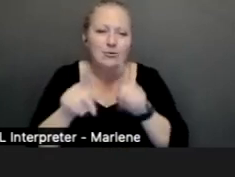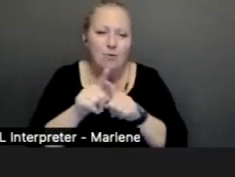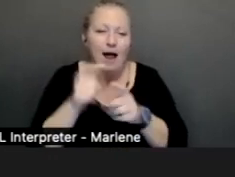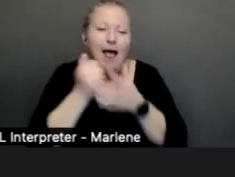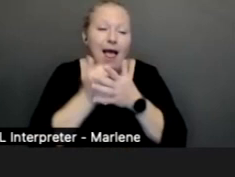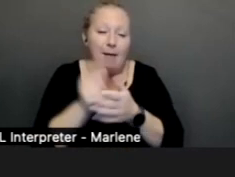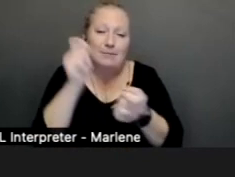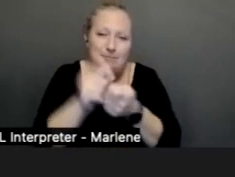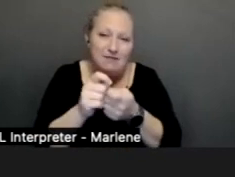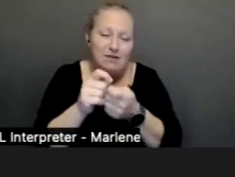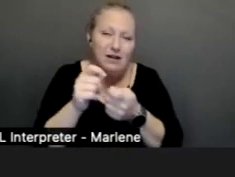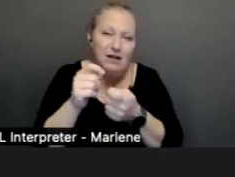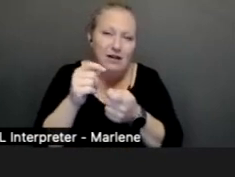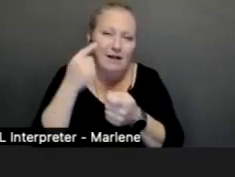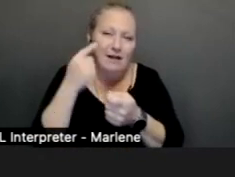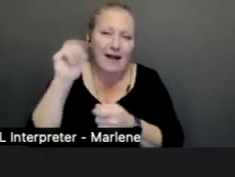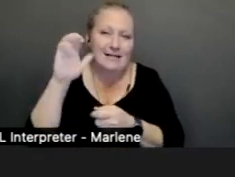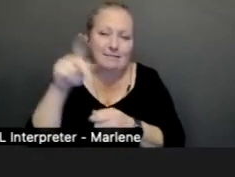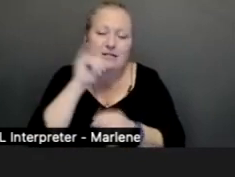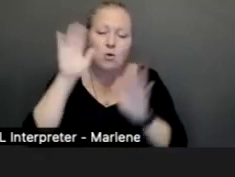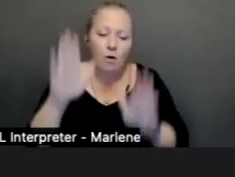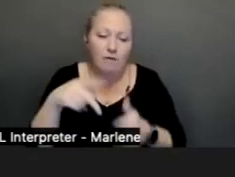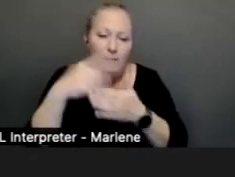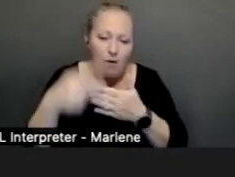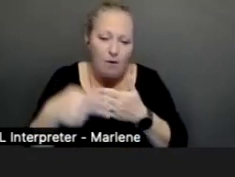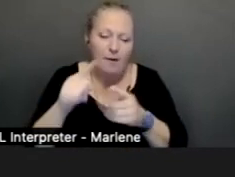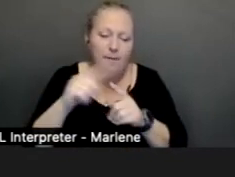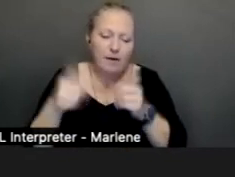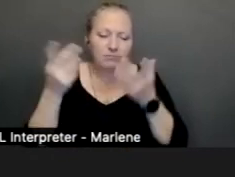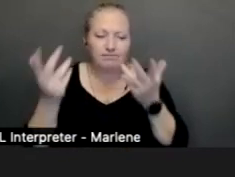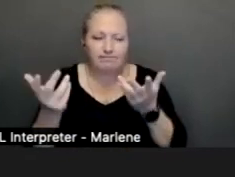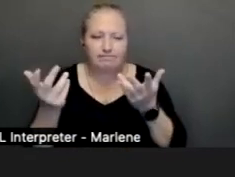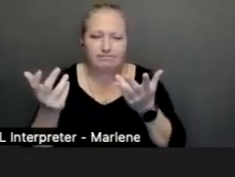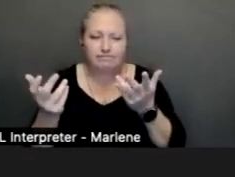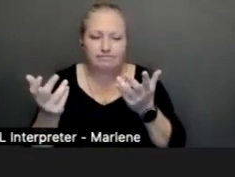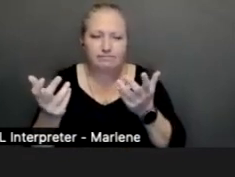specifically you know I think ACP is a wonderful program but it's it's it's a lot of red tape to